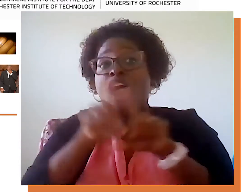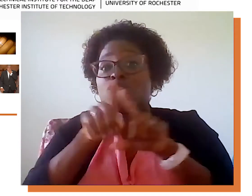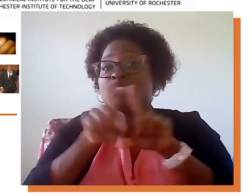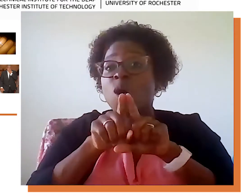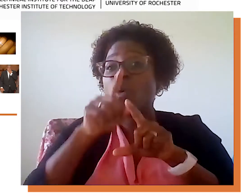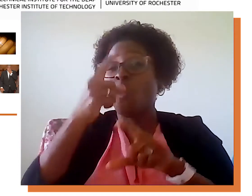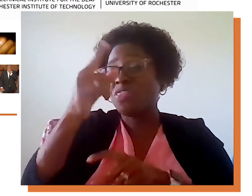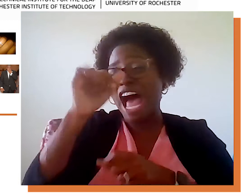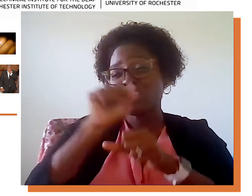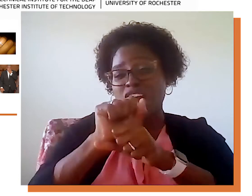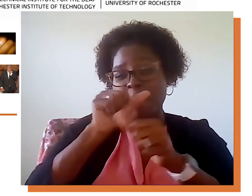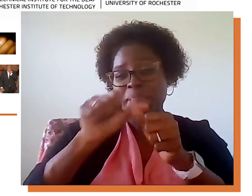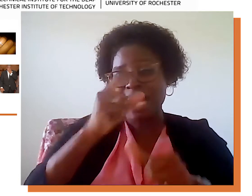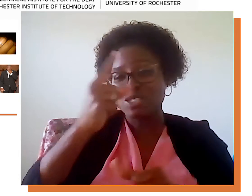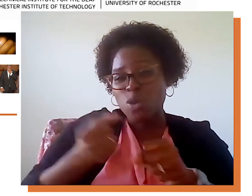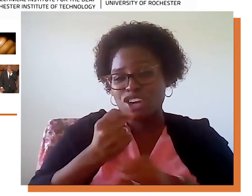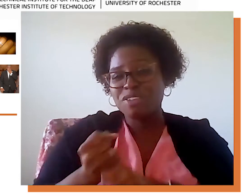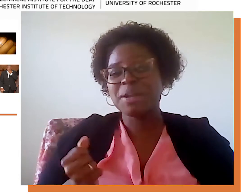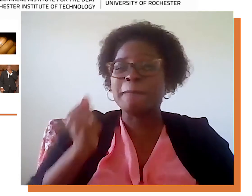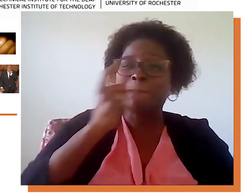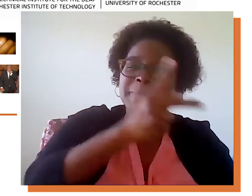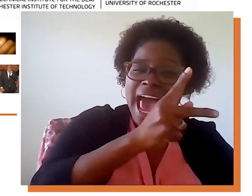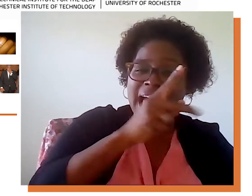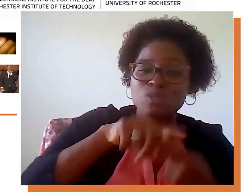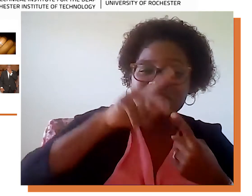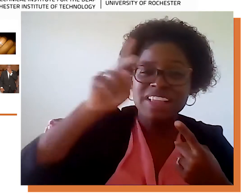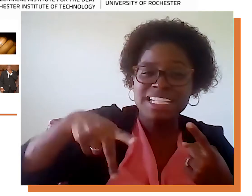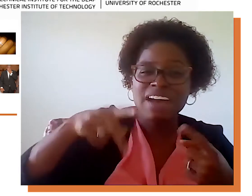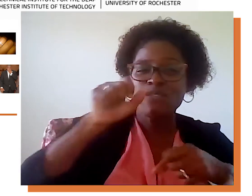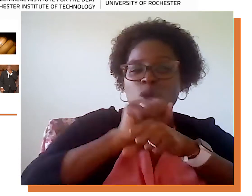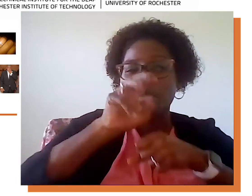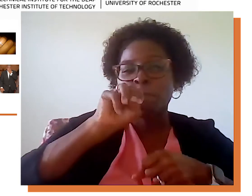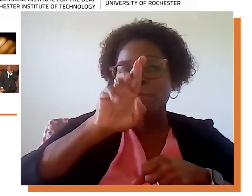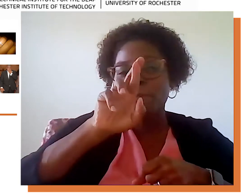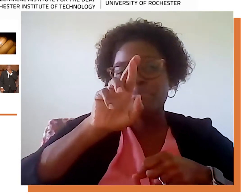...Is that picture of me in the peach shirt.